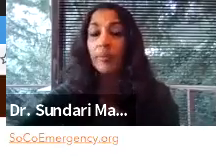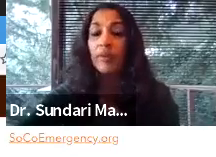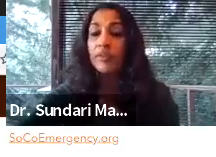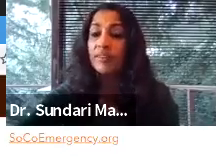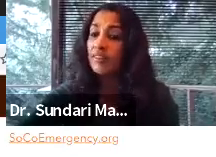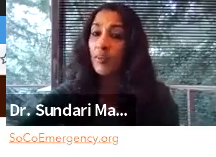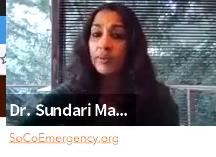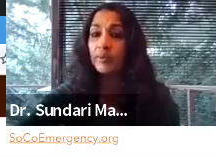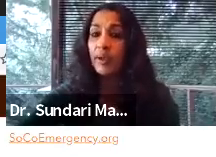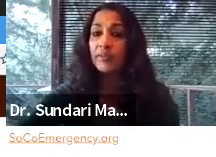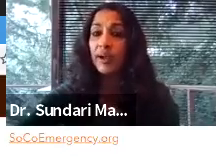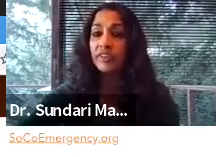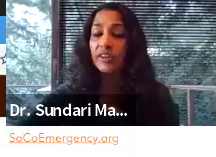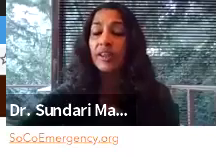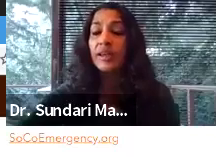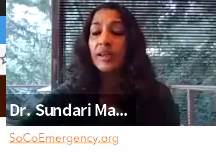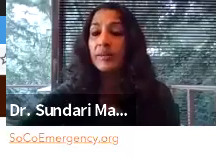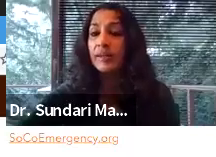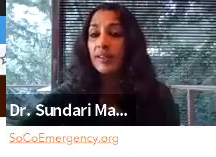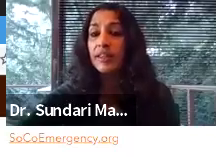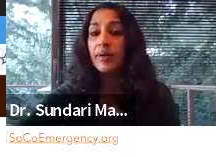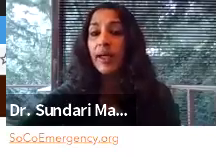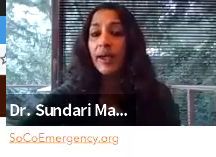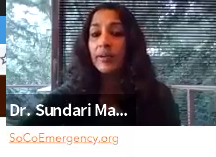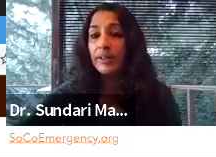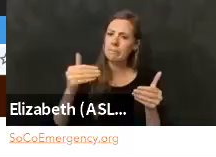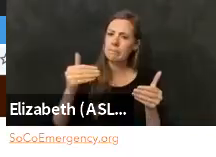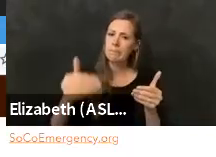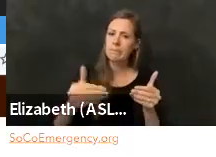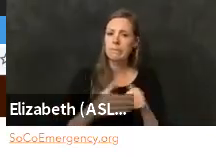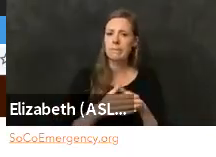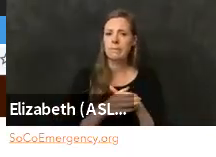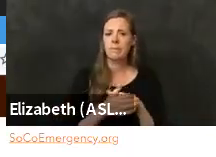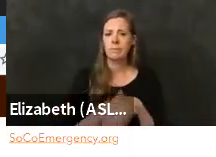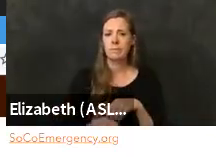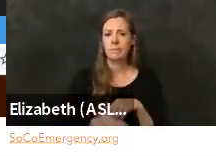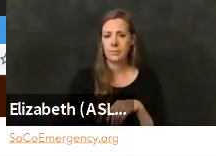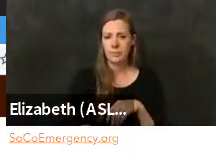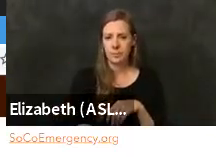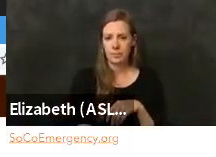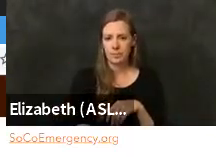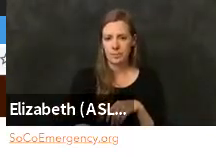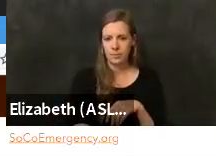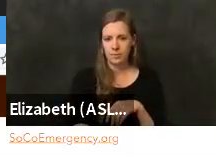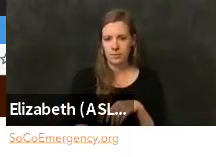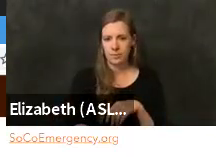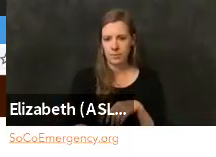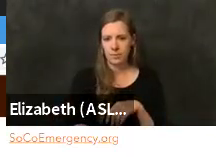However, this is going the right direction and I'm going to tell you how testing is going to help us in this process.